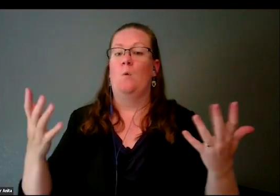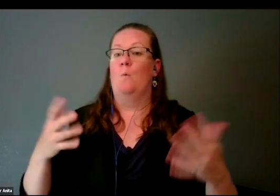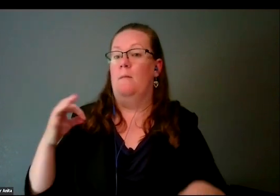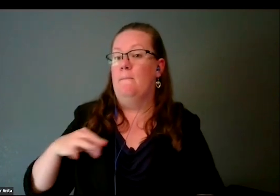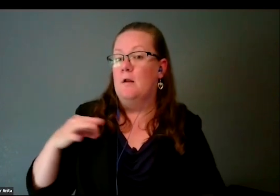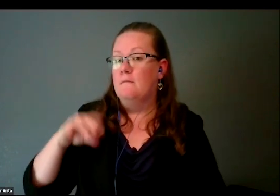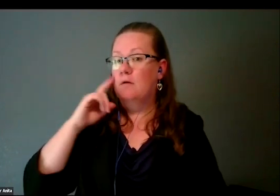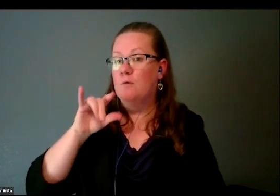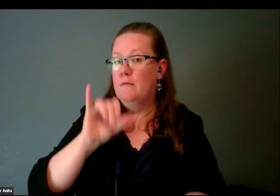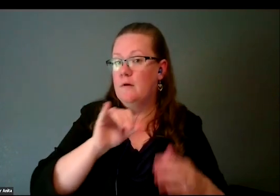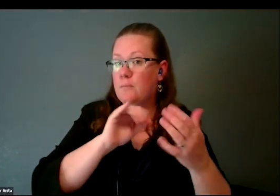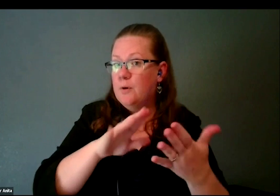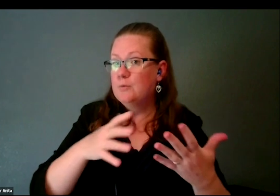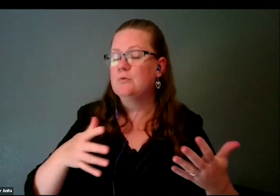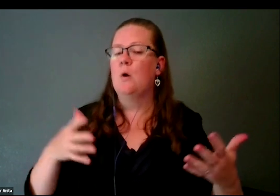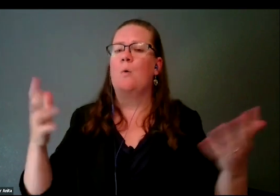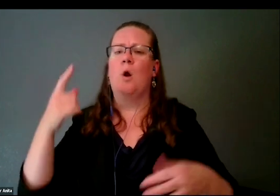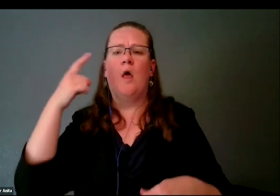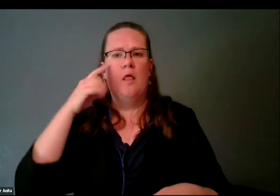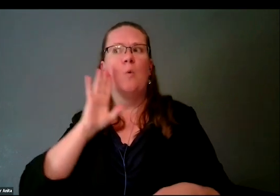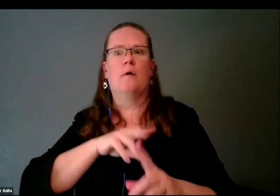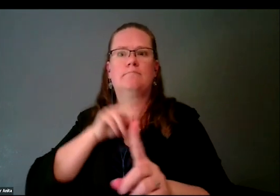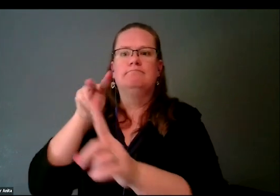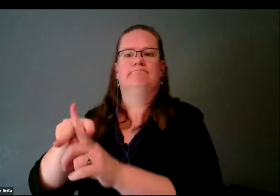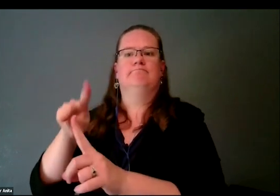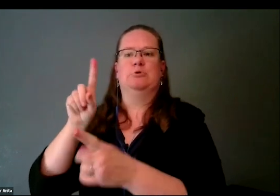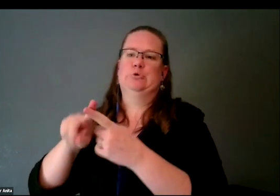and what I think the implications are for the field.